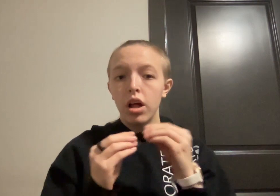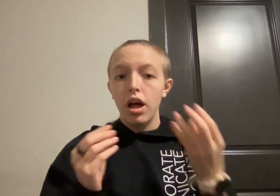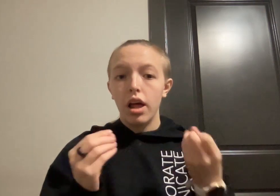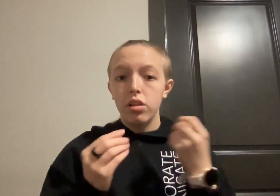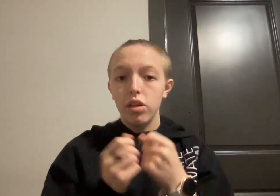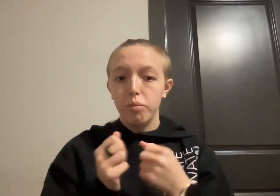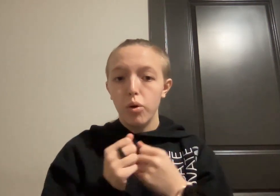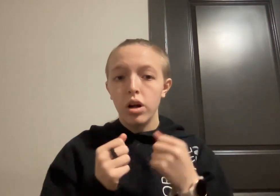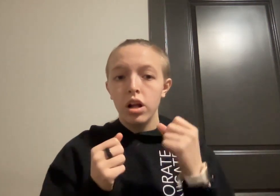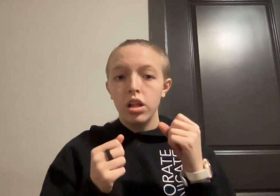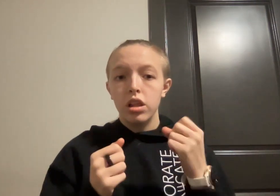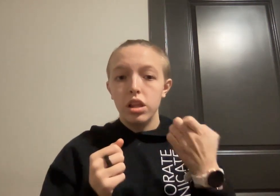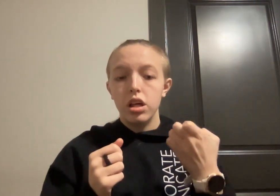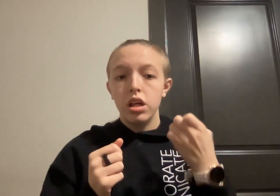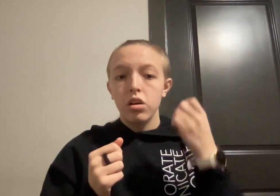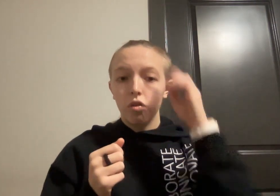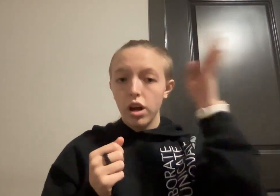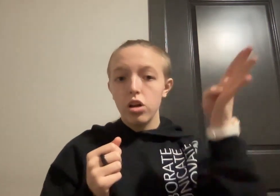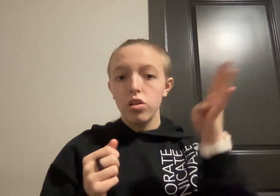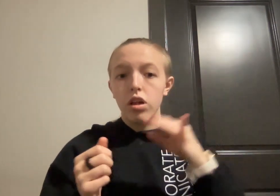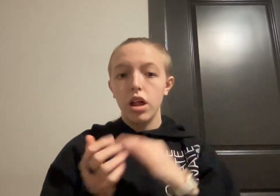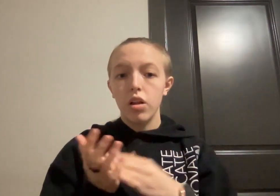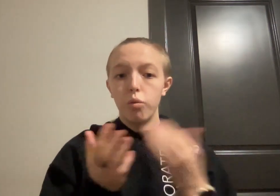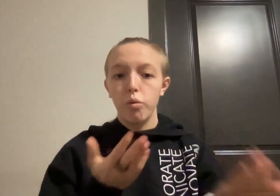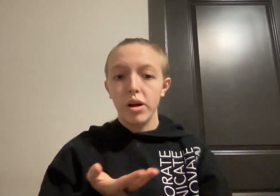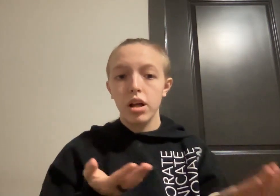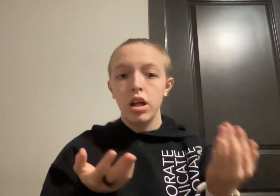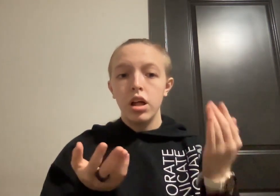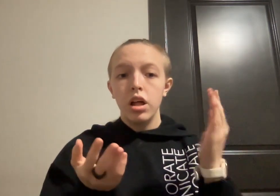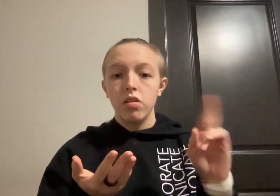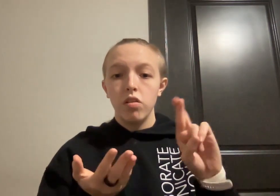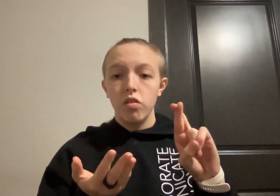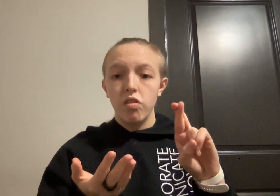the creators that bring representation